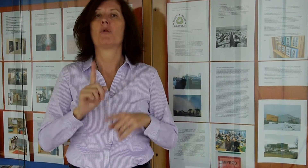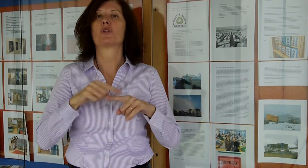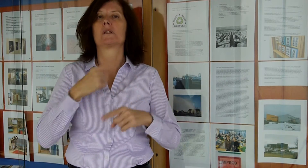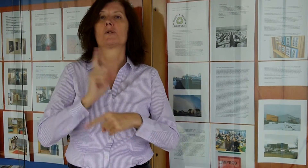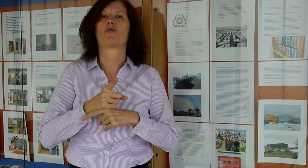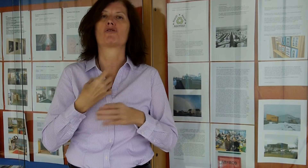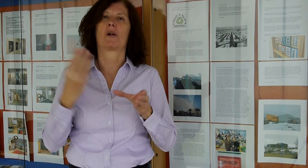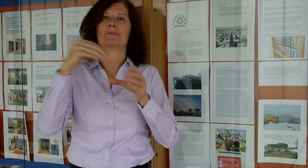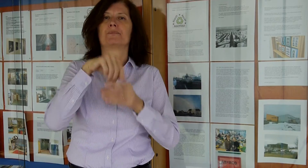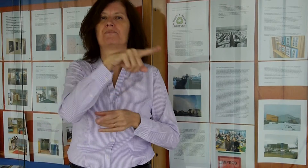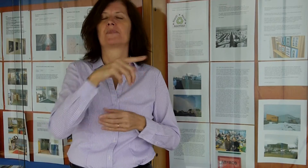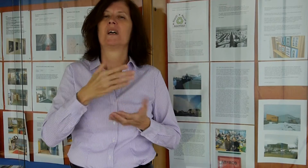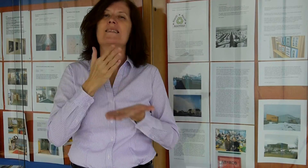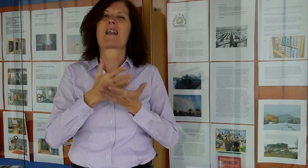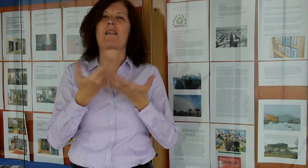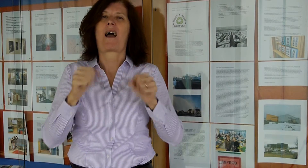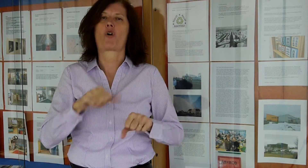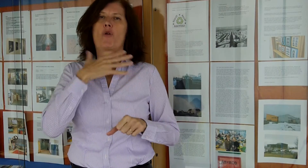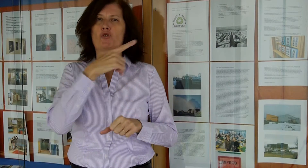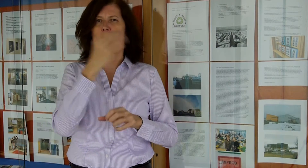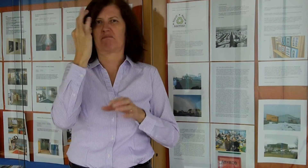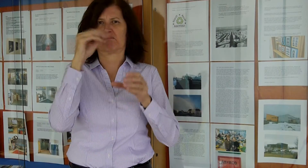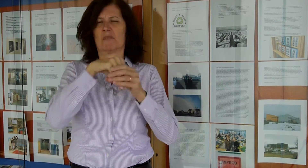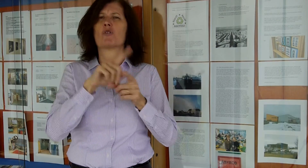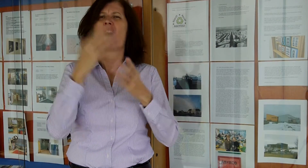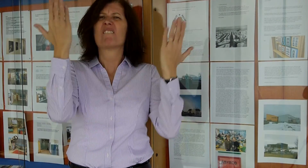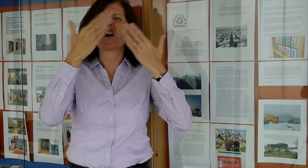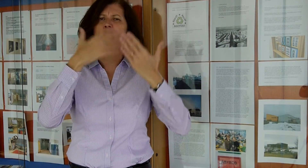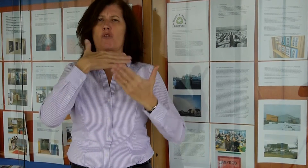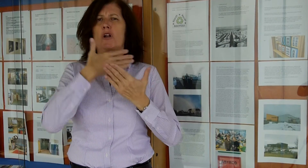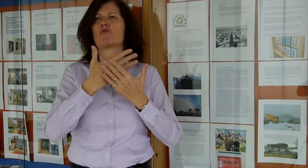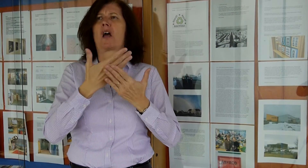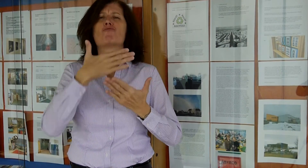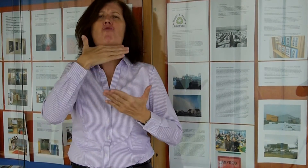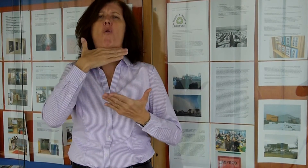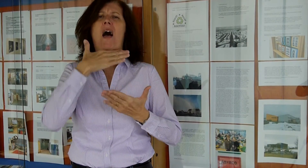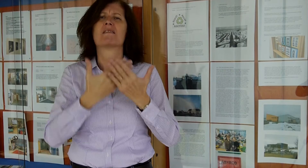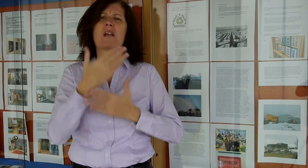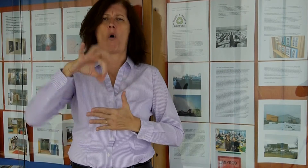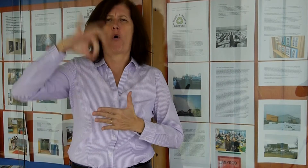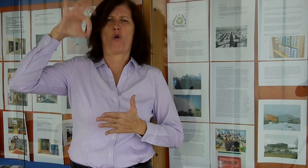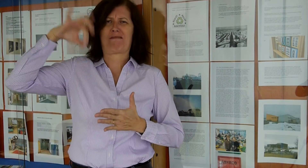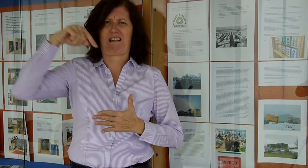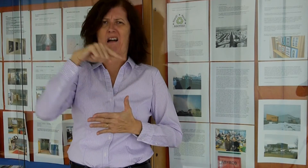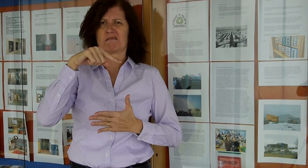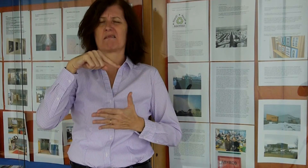So, I have decided to enroll at High School of Economics and study together with the hearing. This was an evening course for adults.